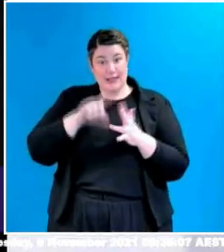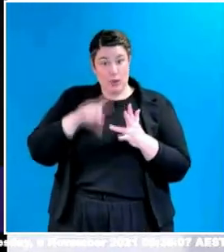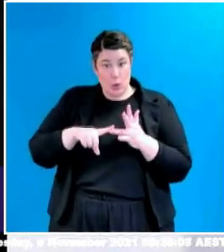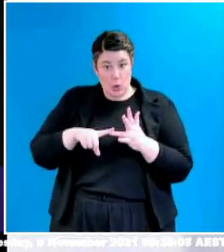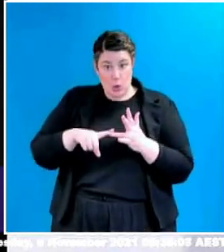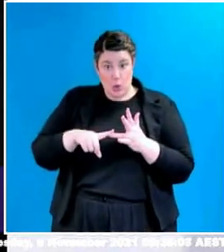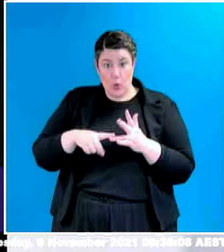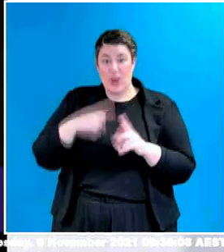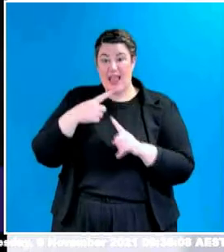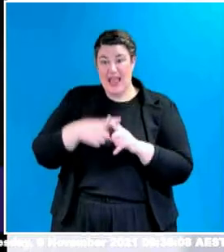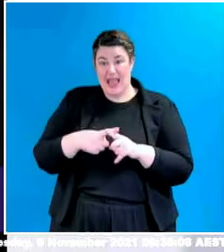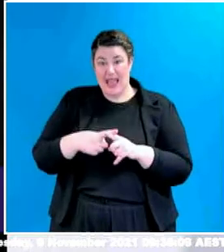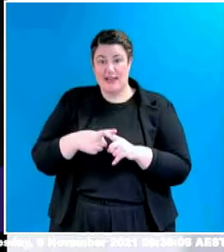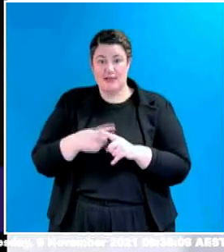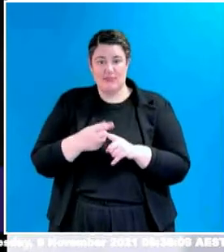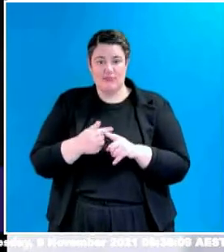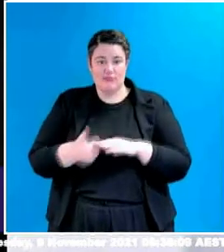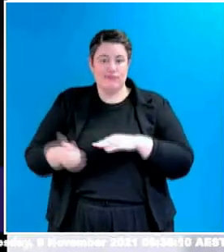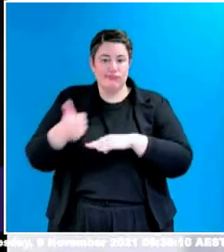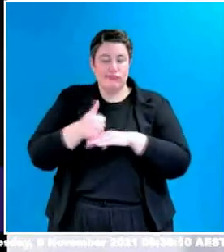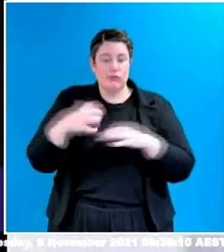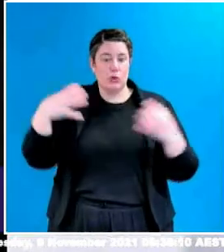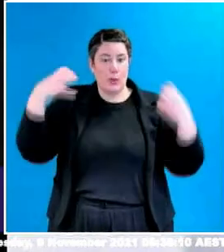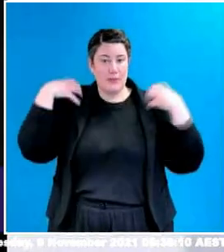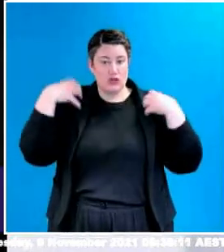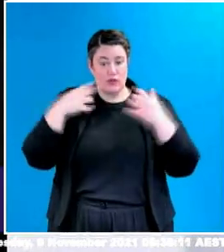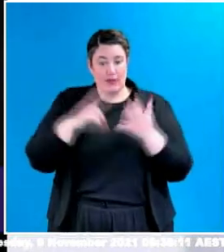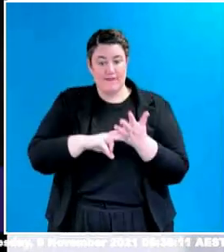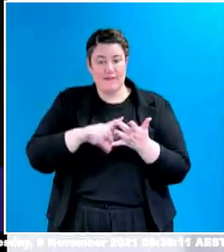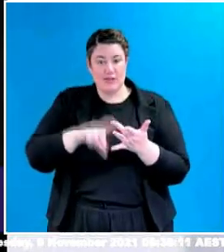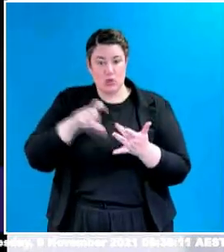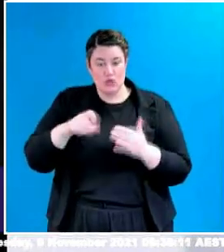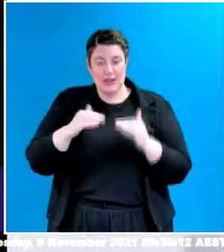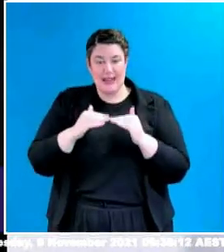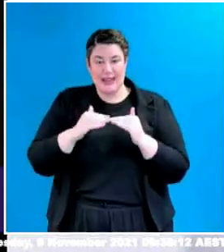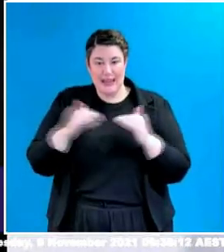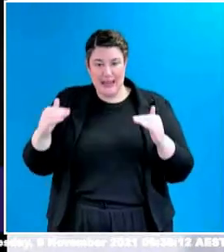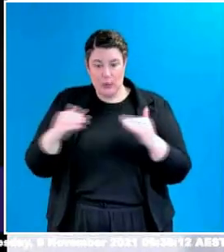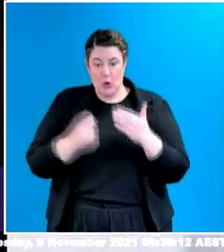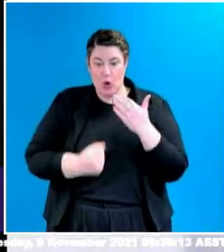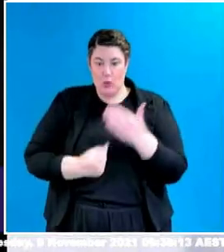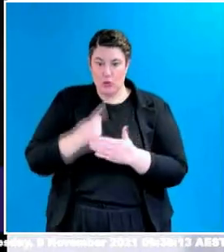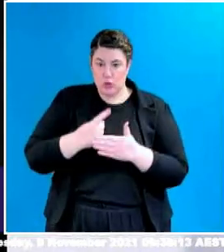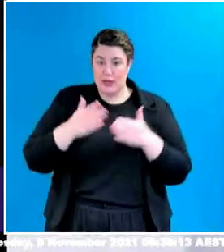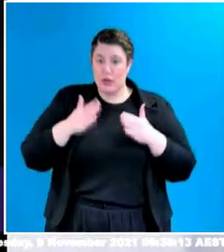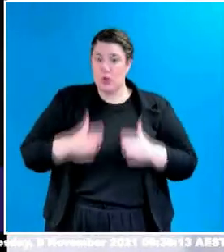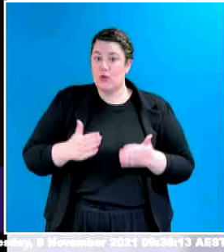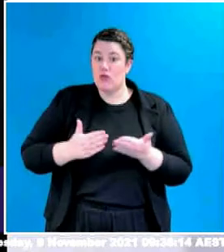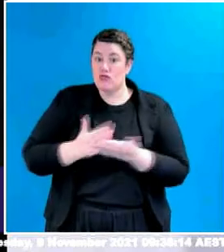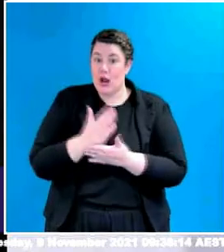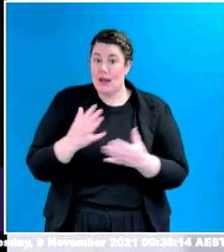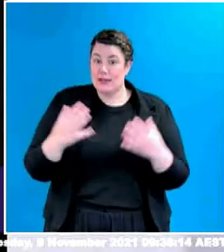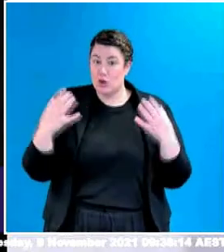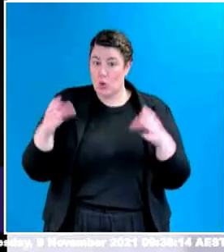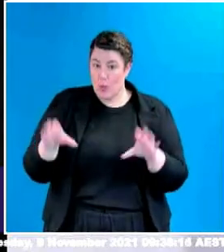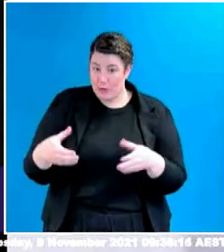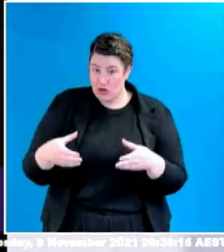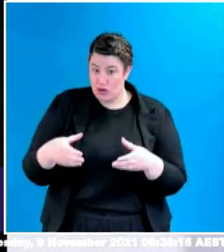the Acting Commissioner of the Victorian Equal Opportunity and Human Rights Commission? I was.